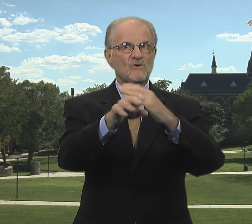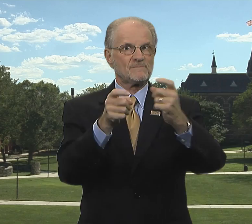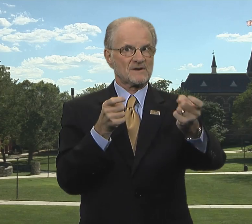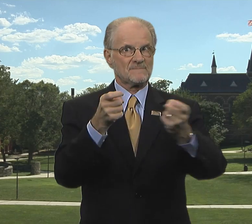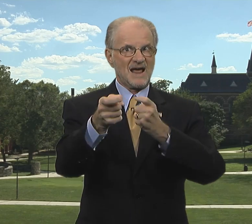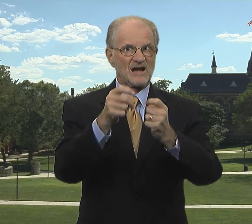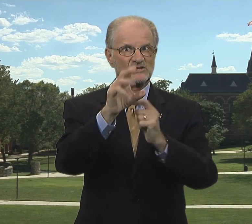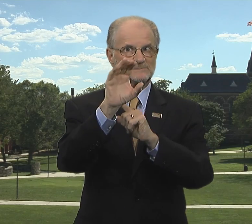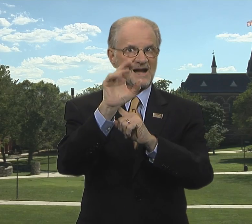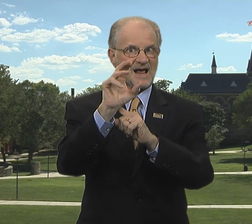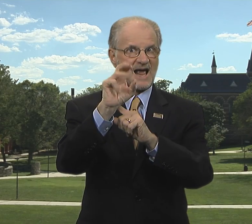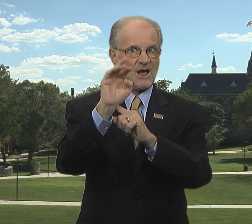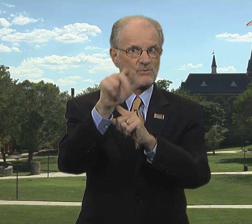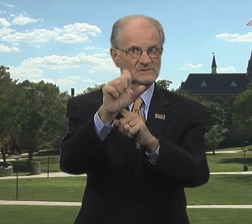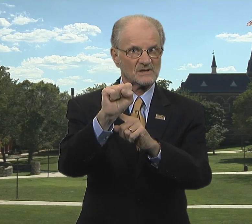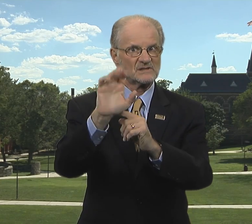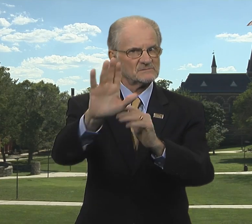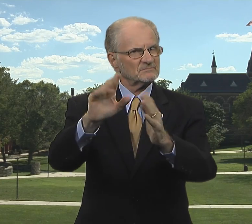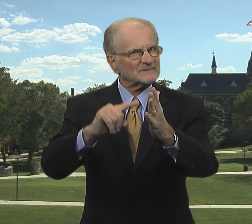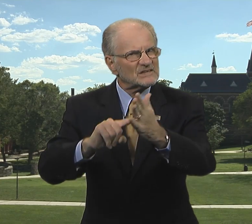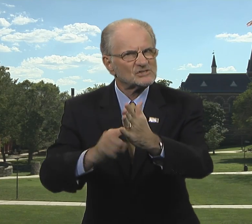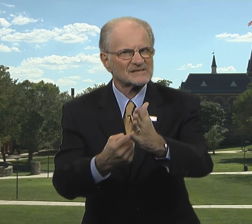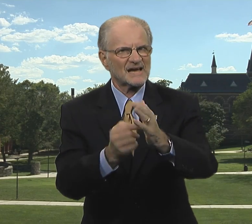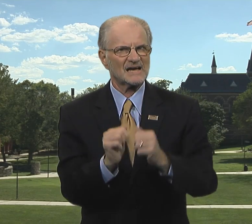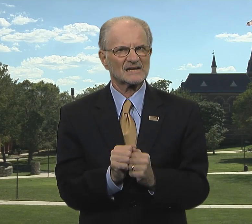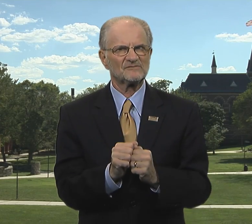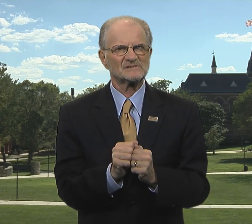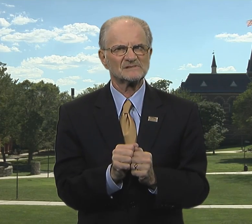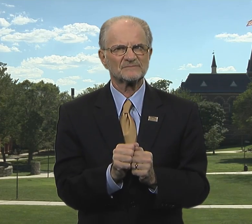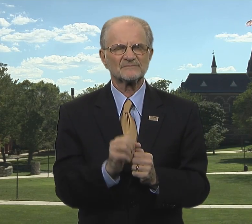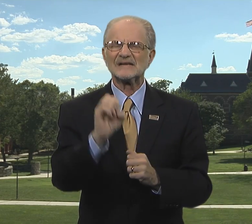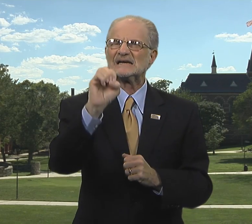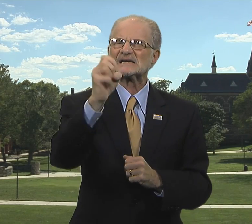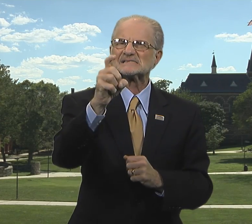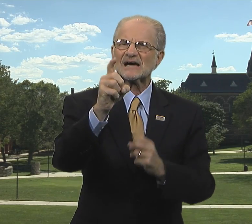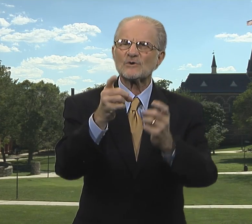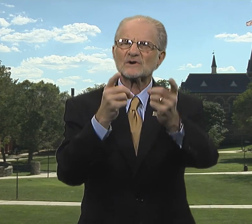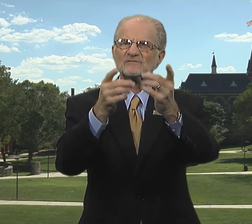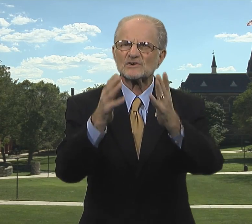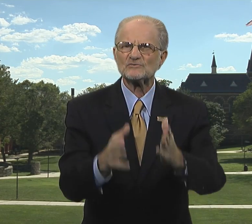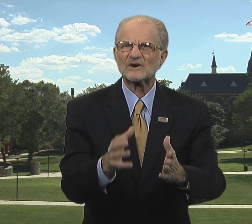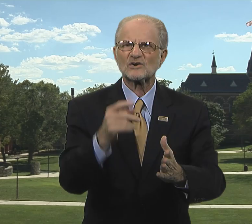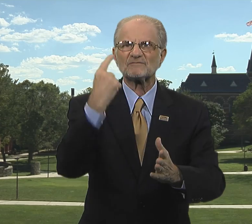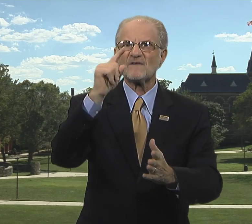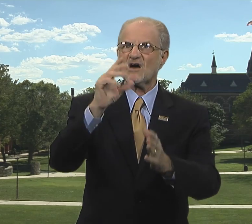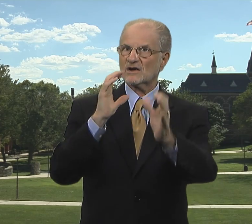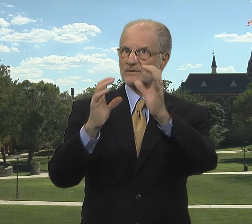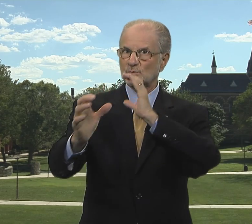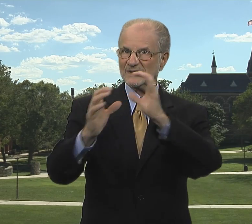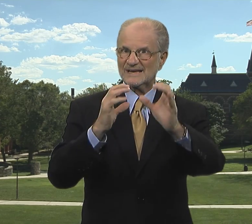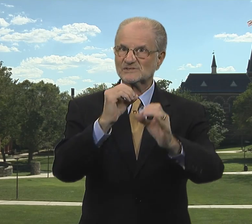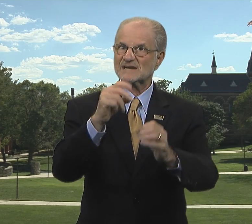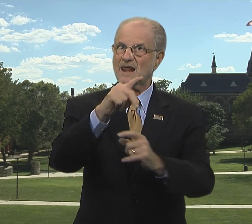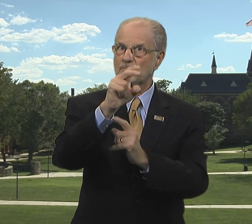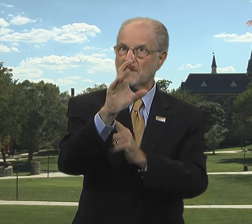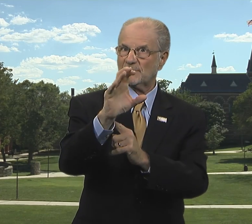the Enrollment Management Council's initiatives. Executive Director of Communications and